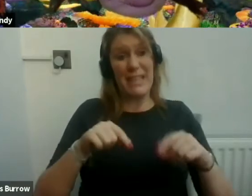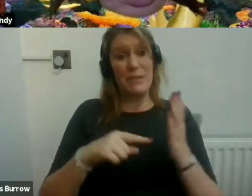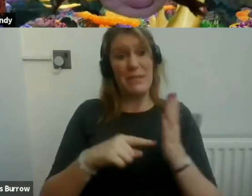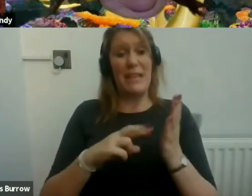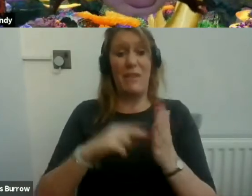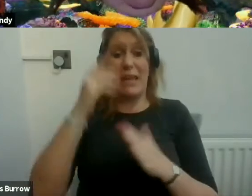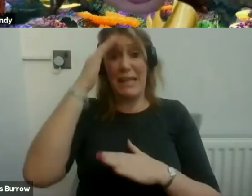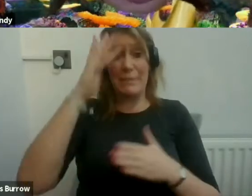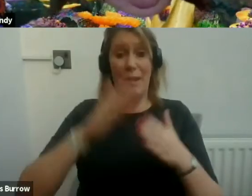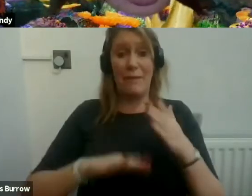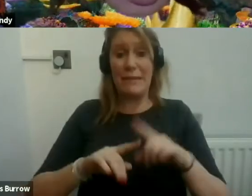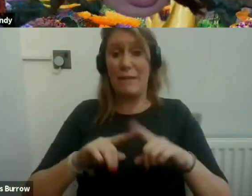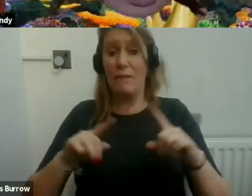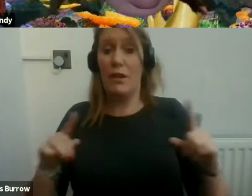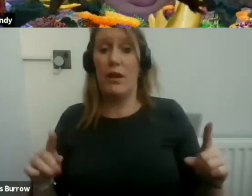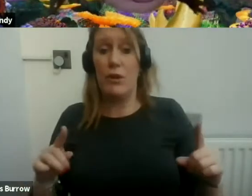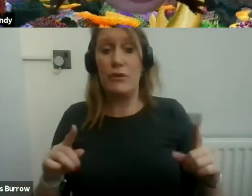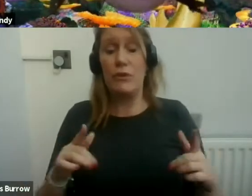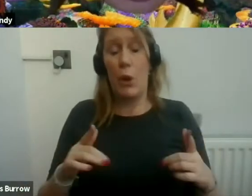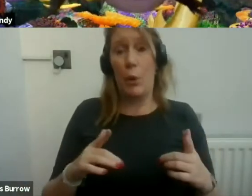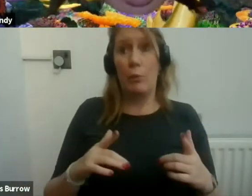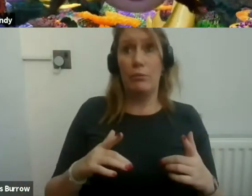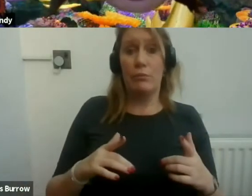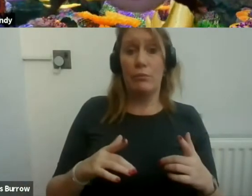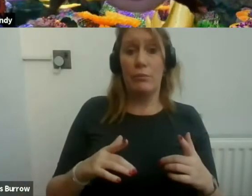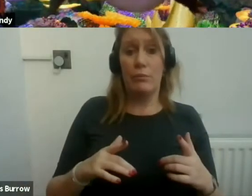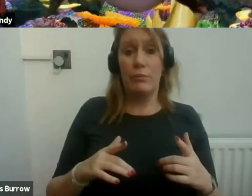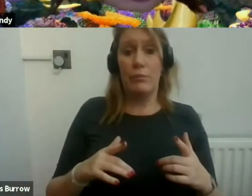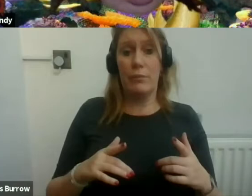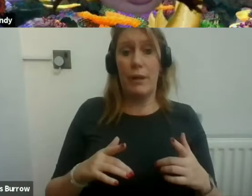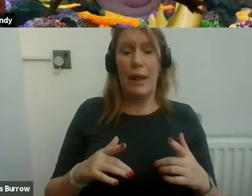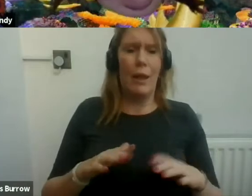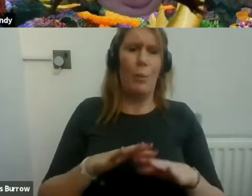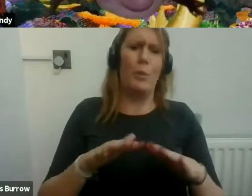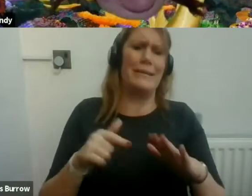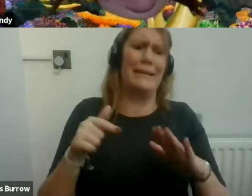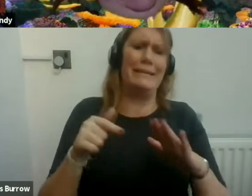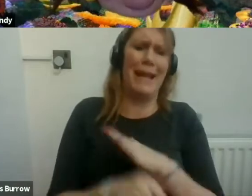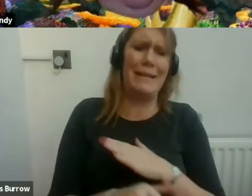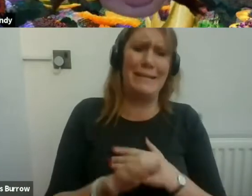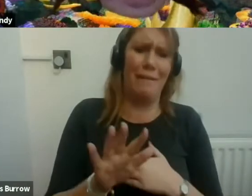That was quite a -- it wasn't an intensive shoot or anything, don't get me